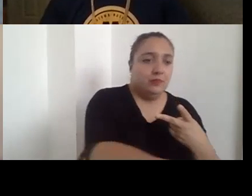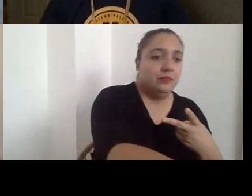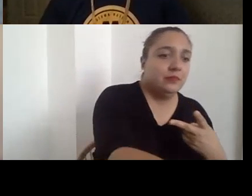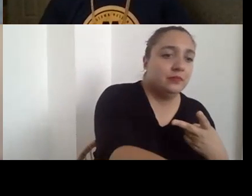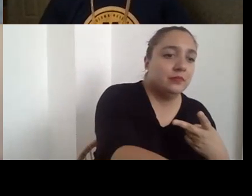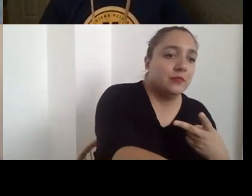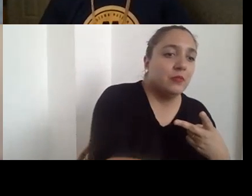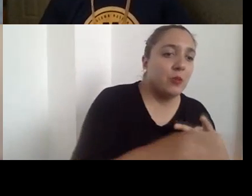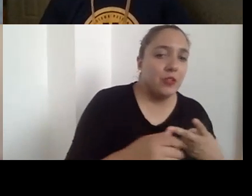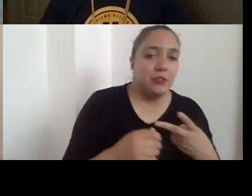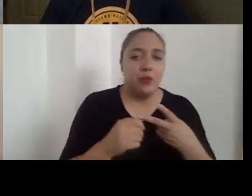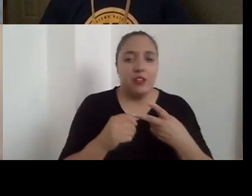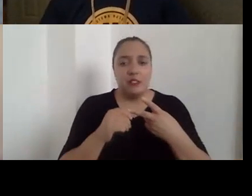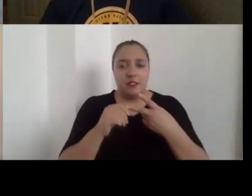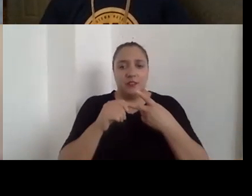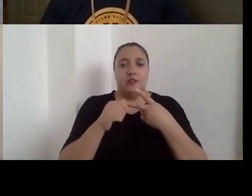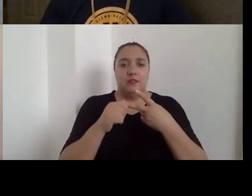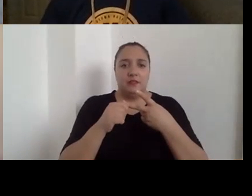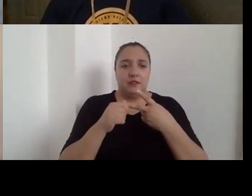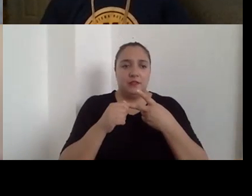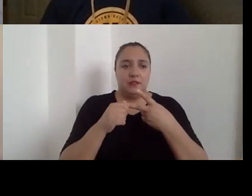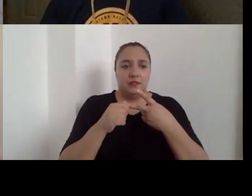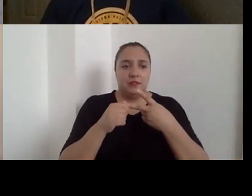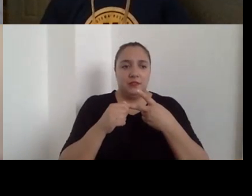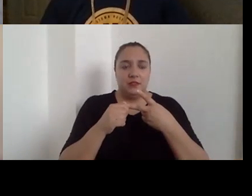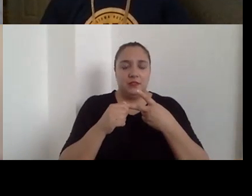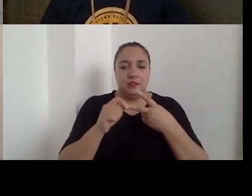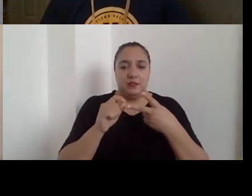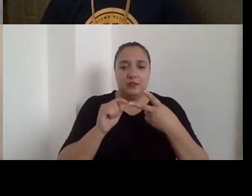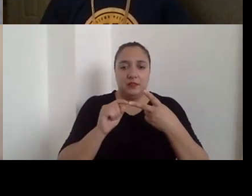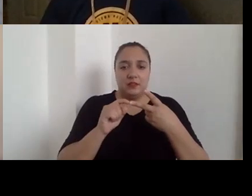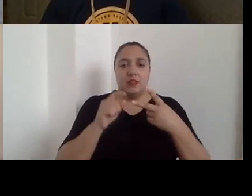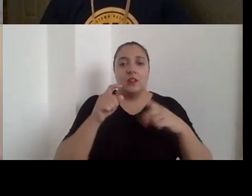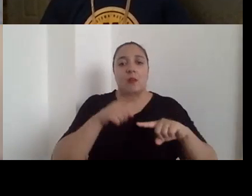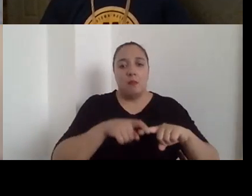So maybe talking about if you are doing any